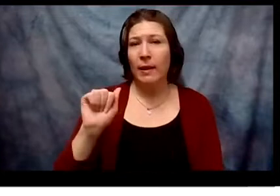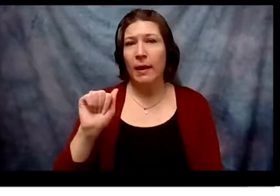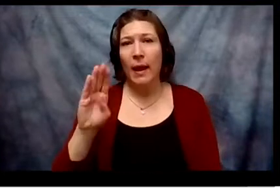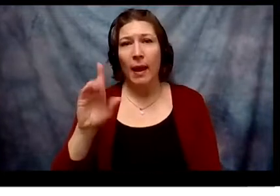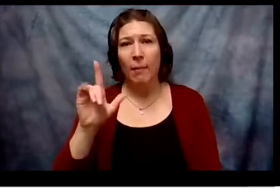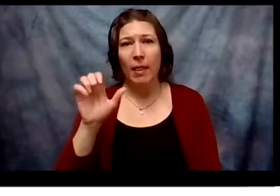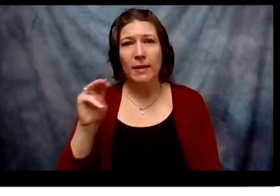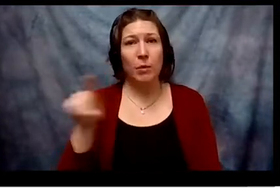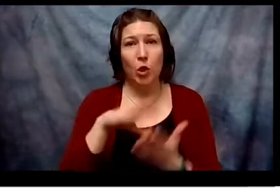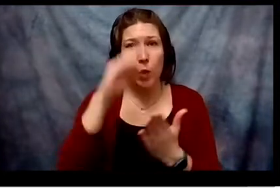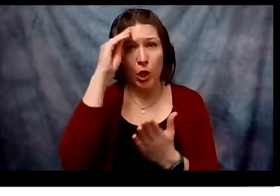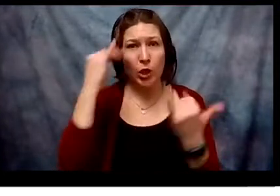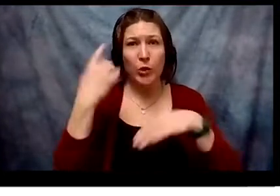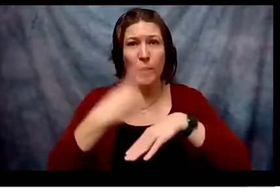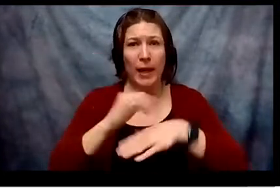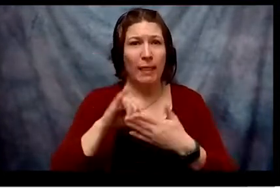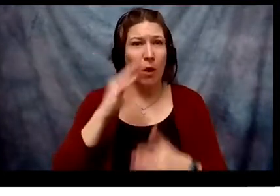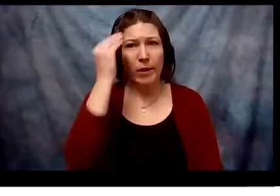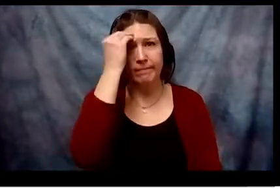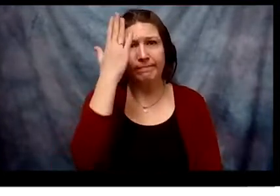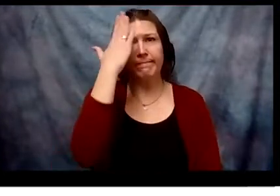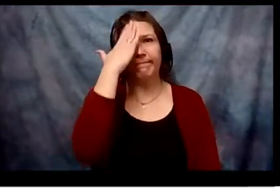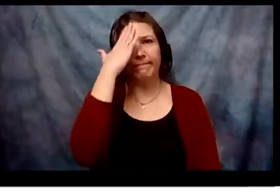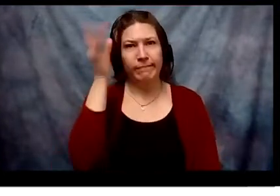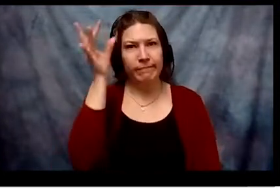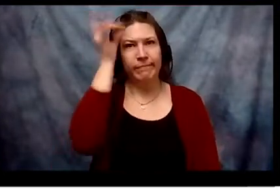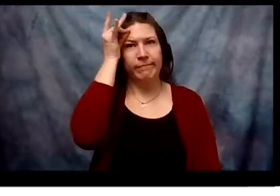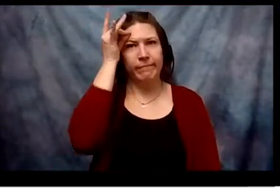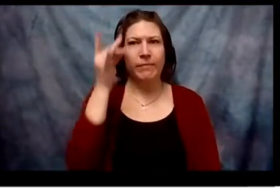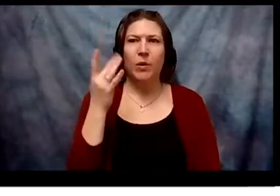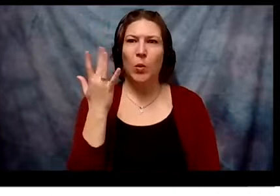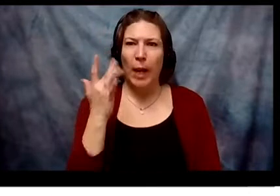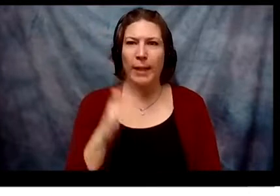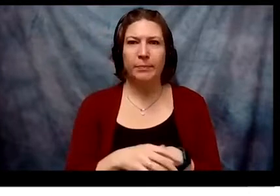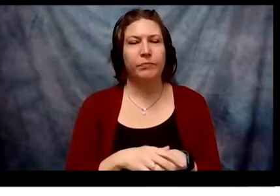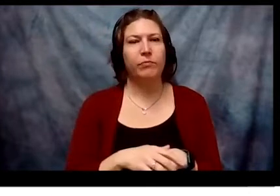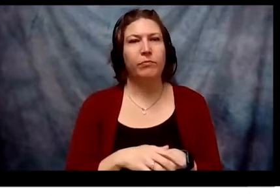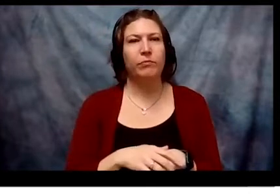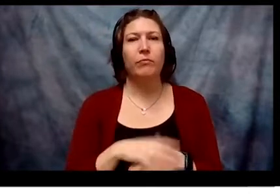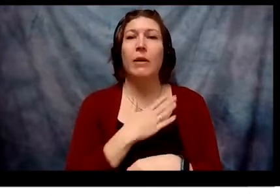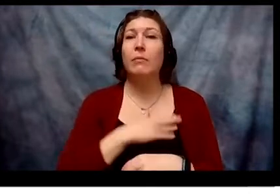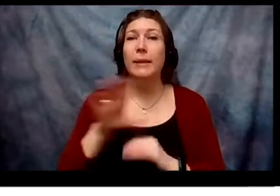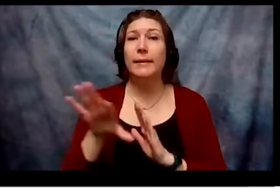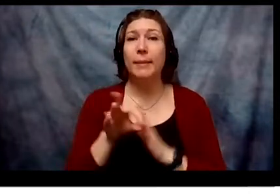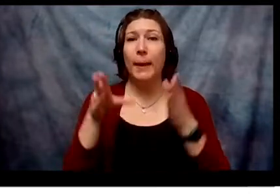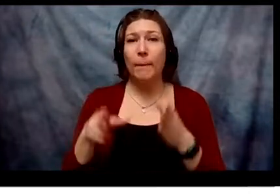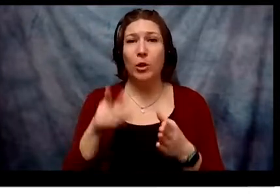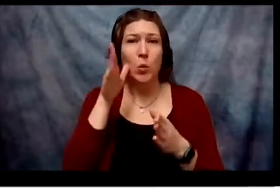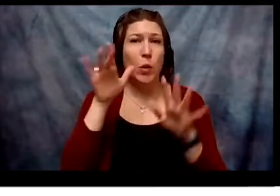Explain why. Again, please appoint someone to report back in chat and turn on